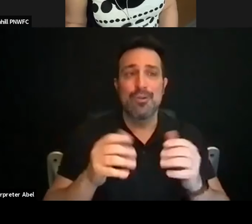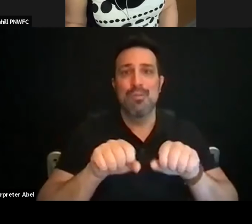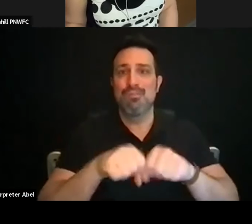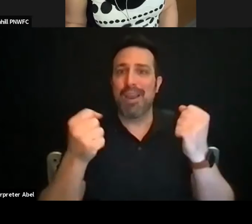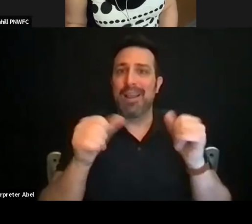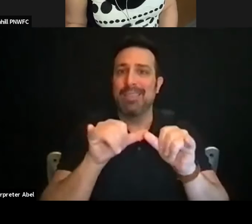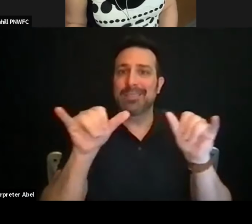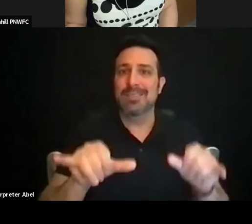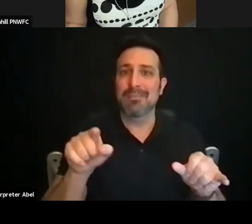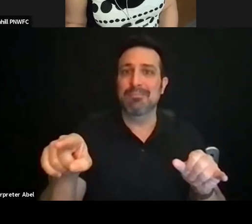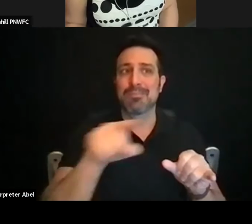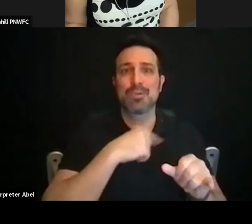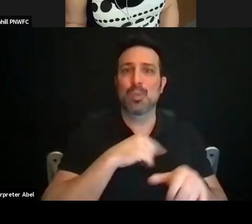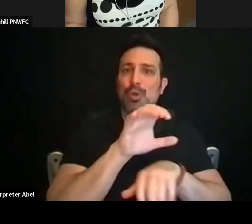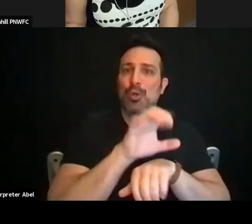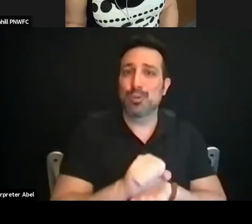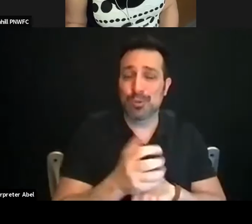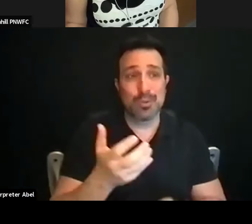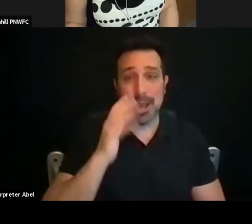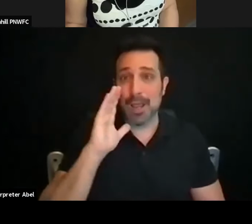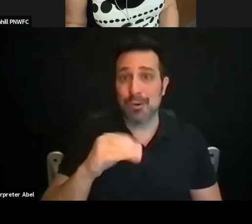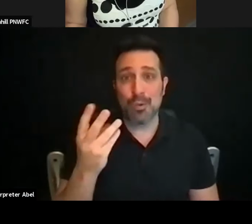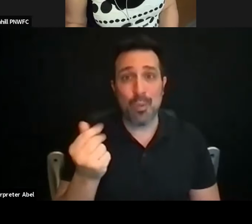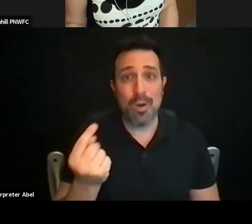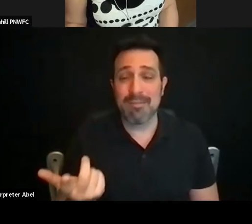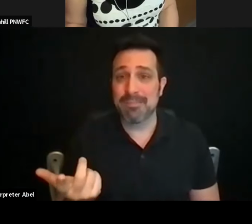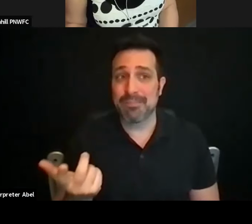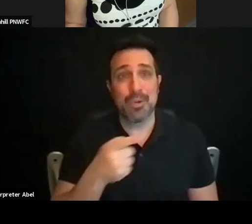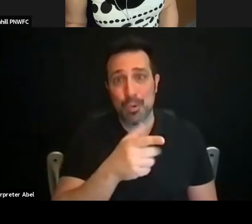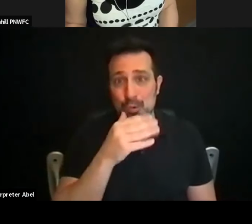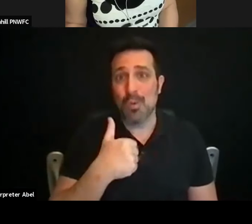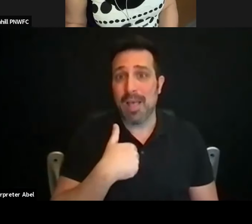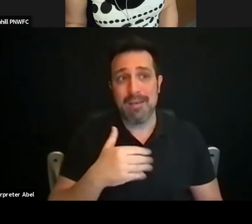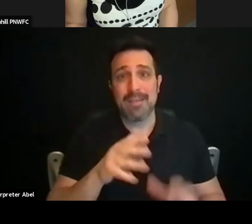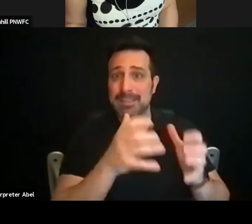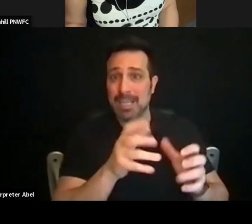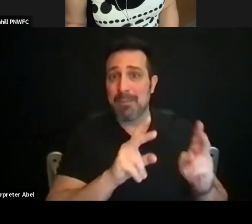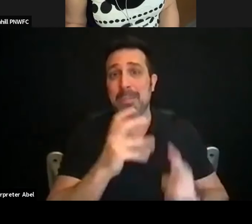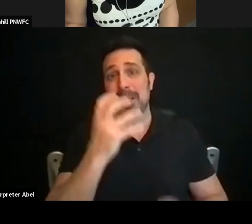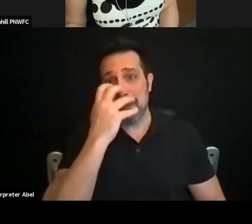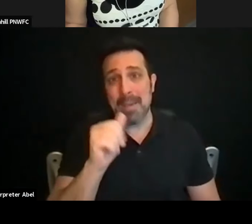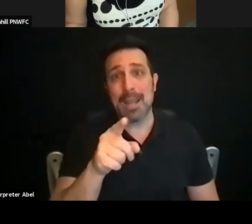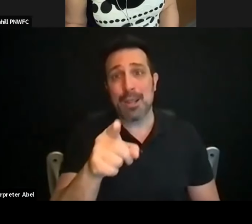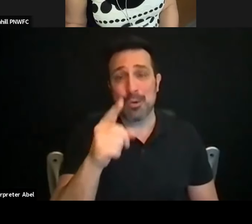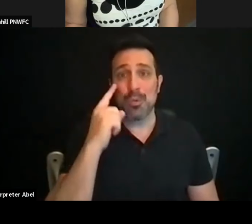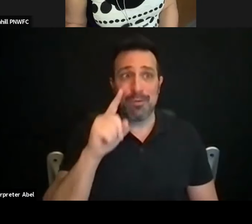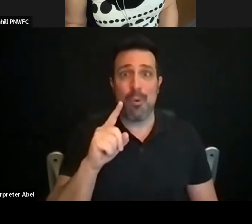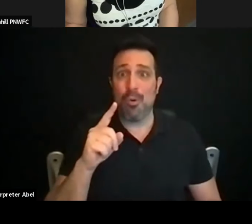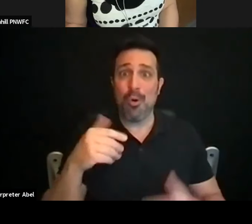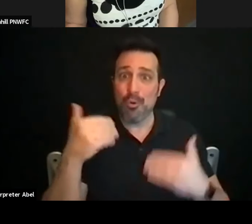point to where it's okay to be uncomfortable. It's okay to break the systems that we're so